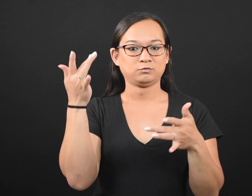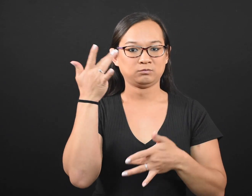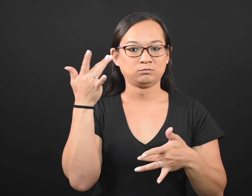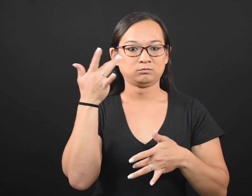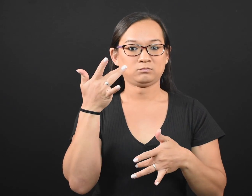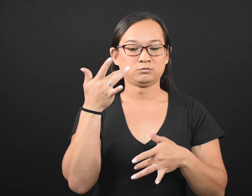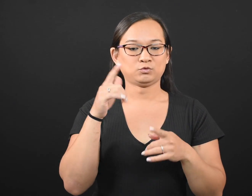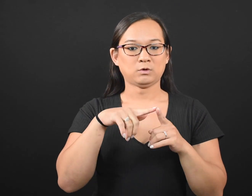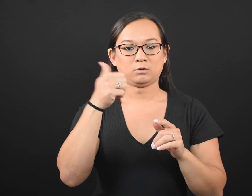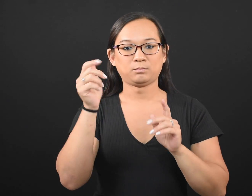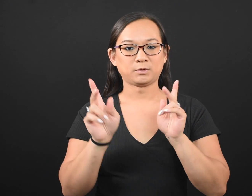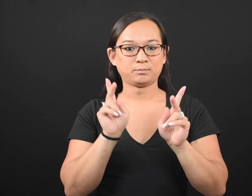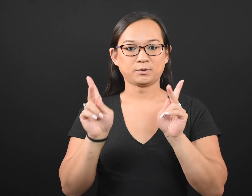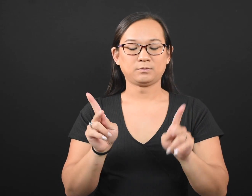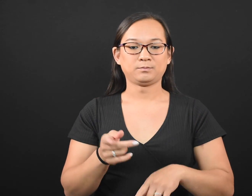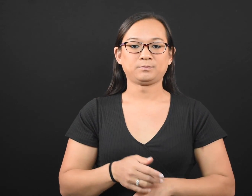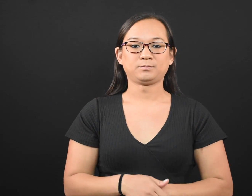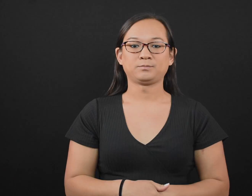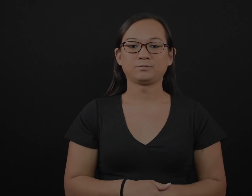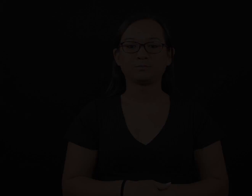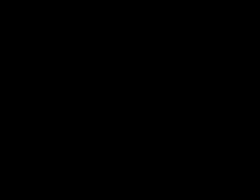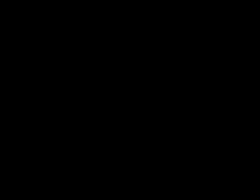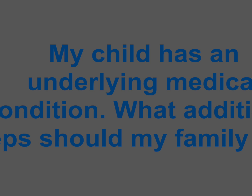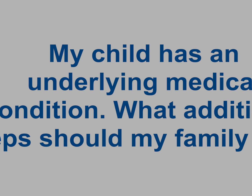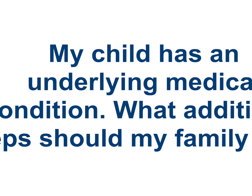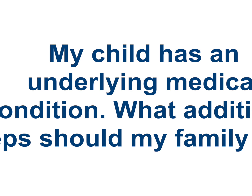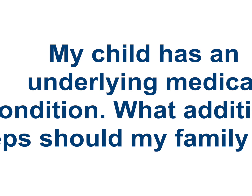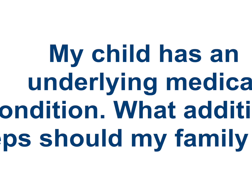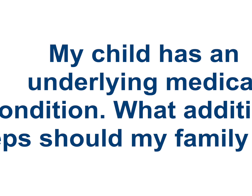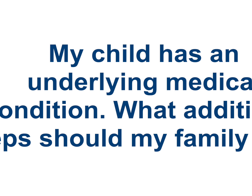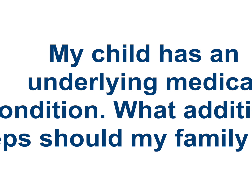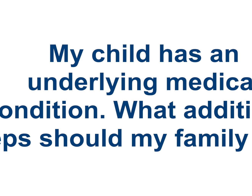of your child spreading the virus that causes COVID-19 to others especially